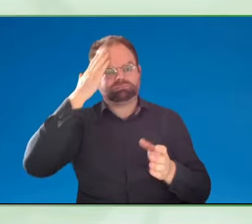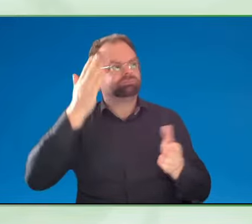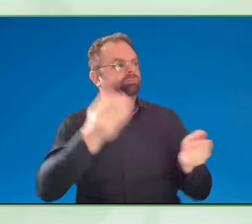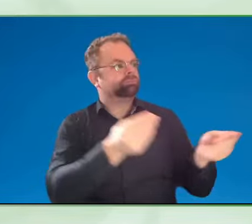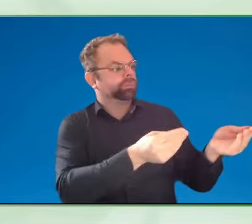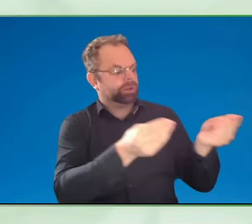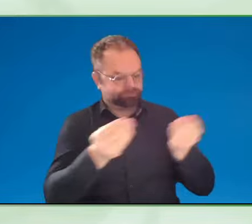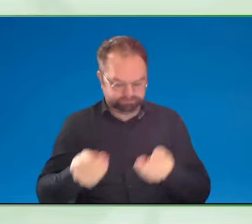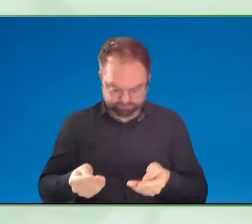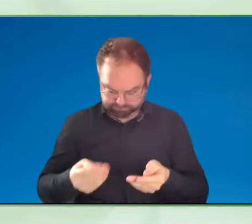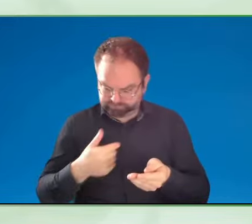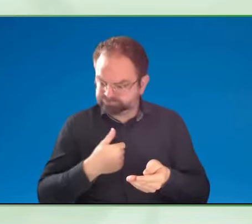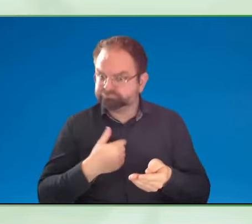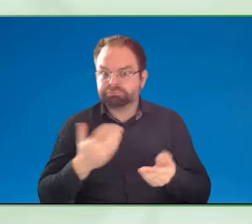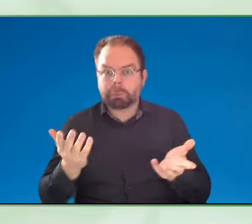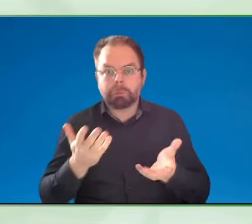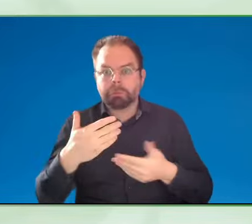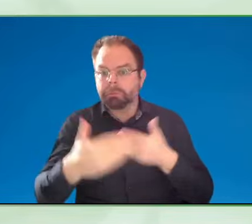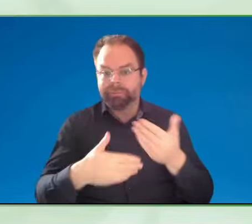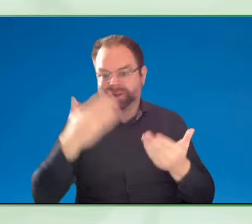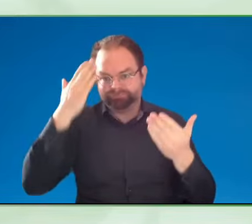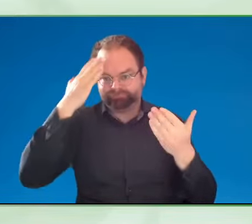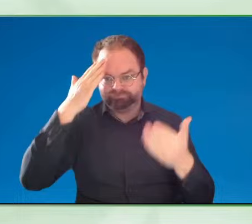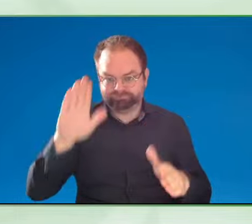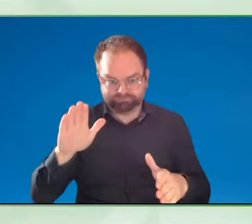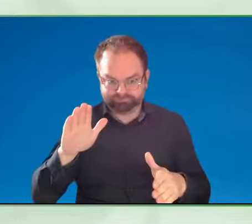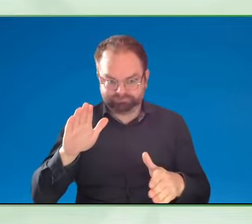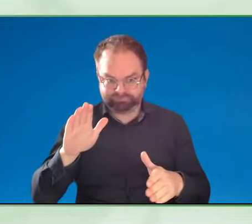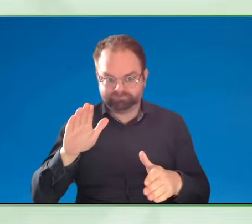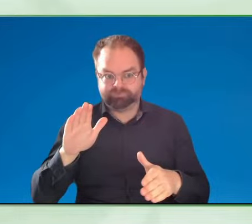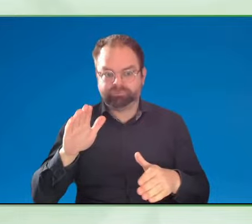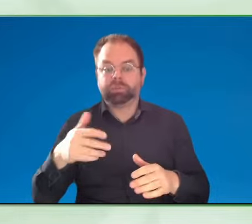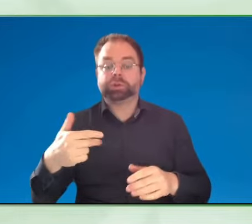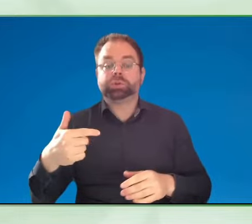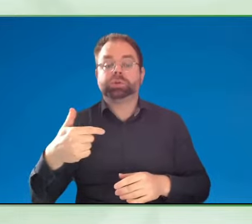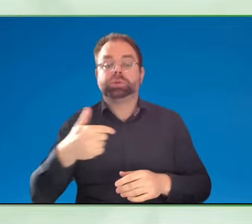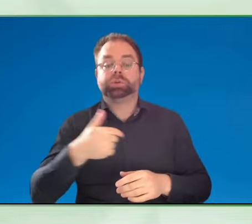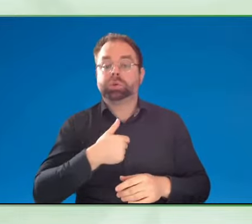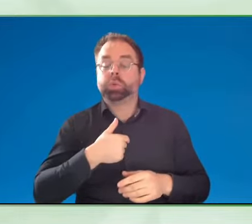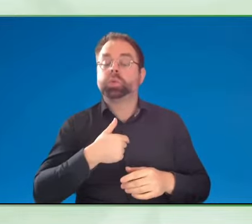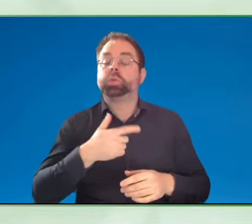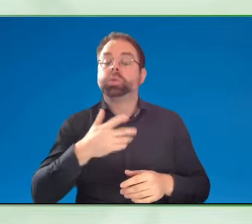disability agency to ask them, look I have to do this, where do I start?